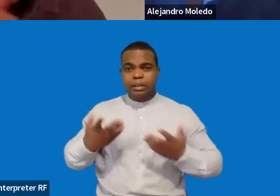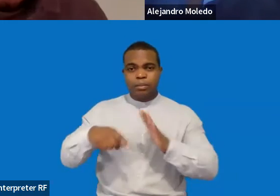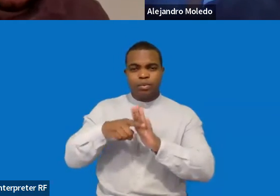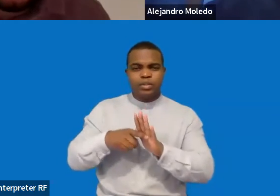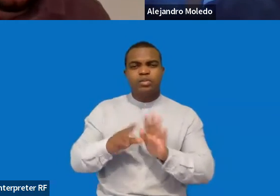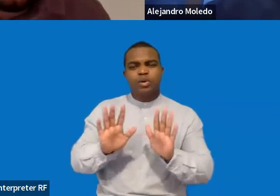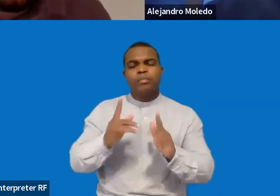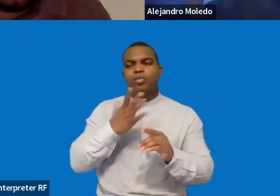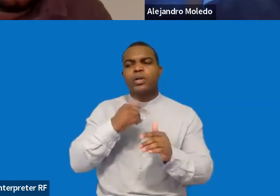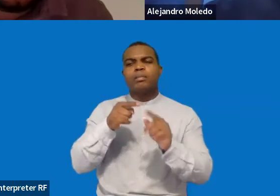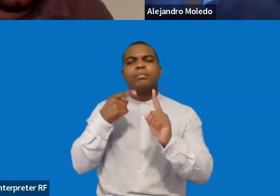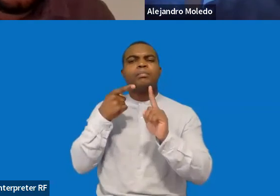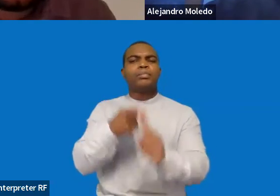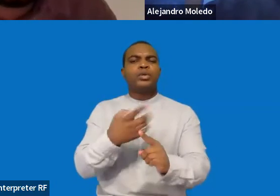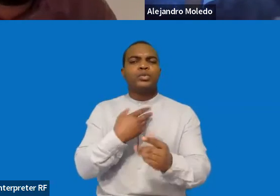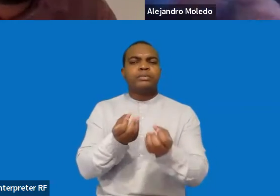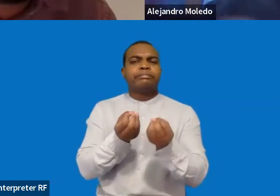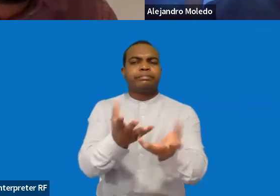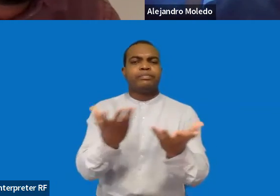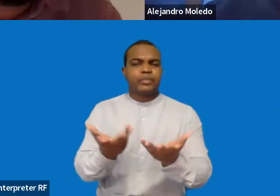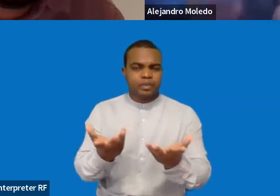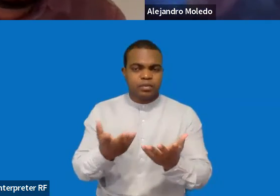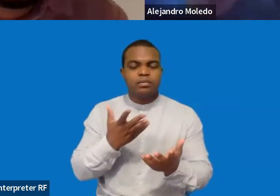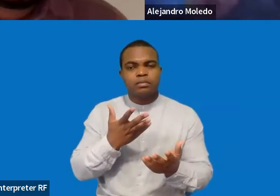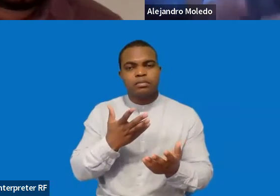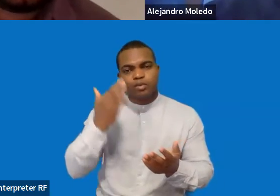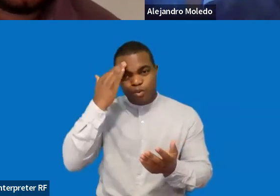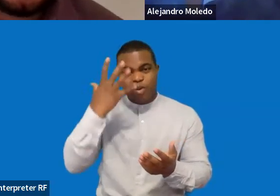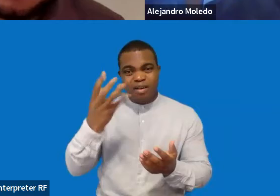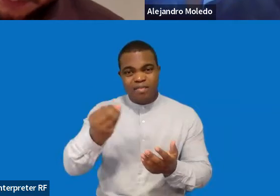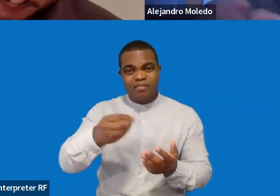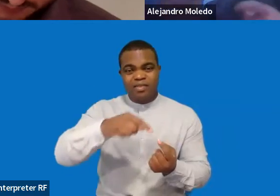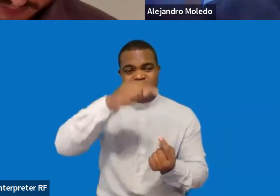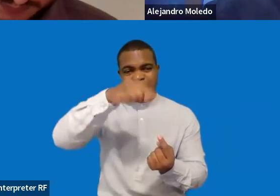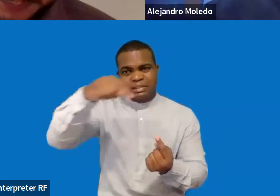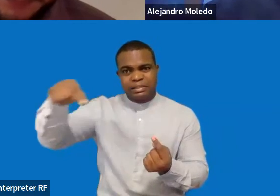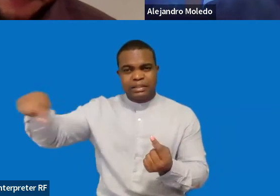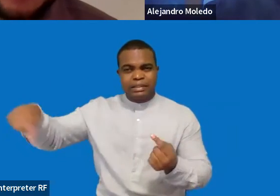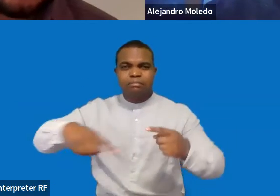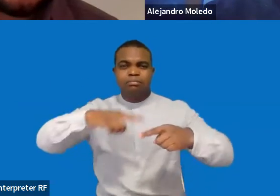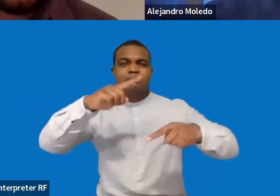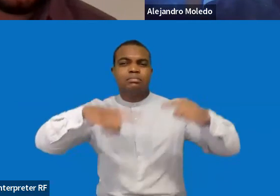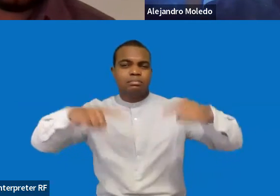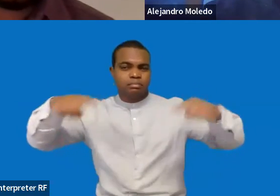is that the use of the card when you travel abroad, the European Disability Card, should be voluntary,